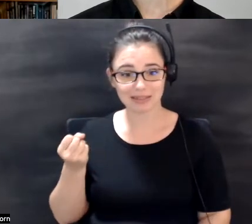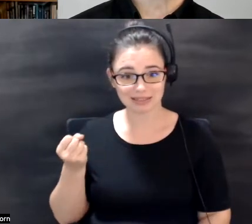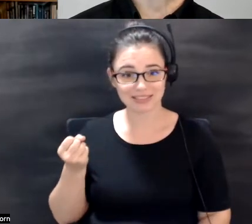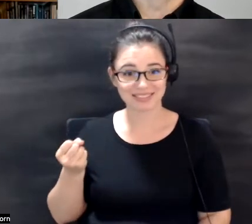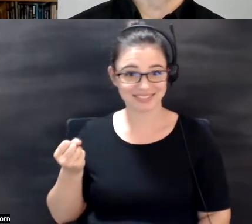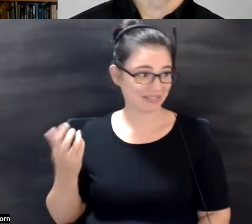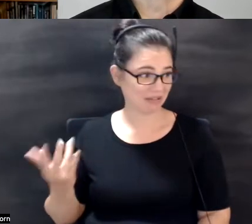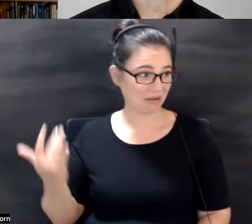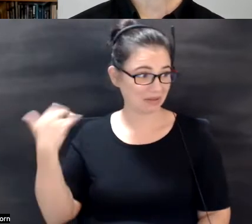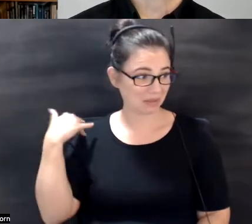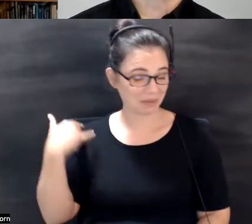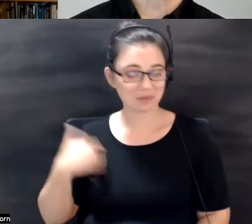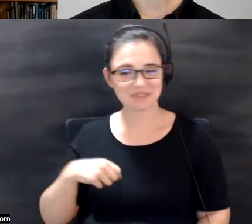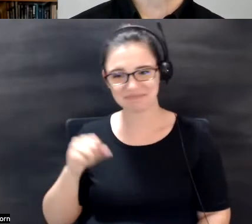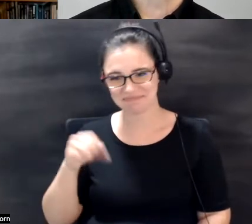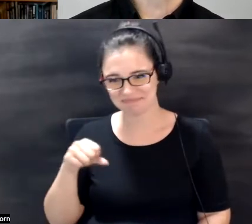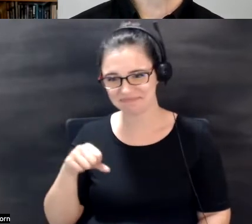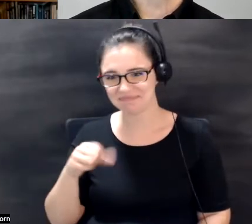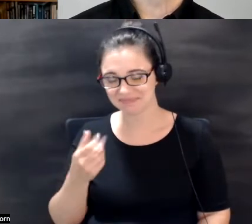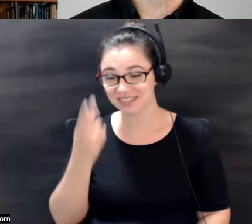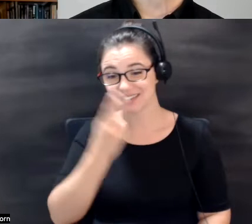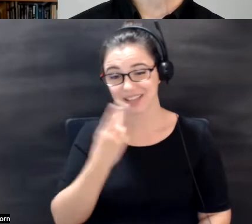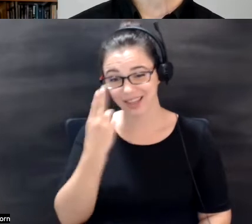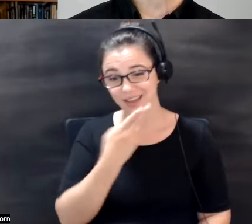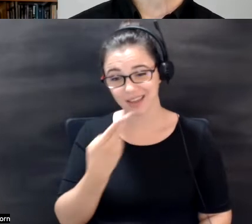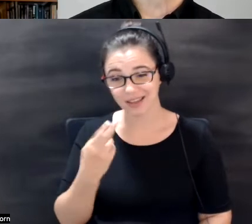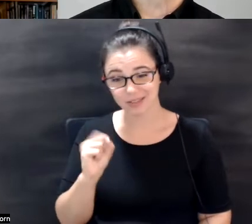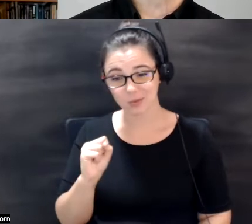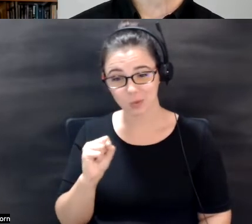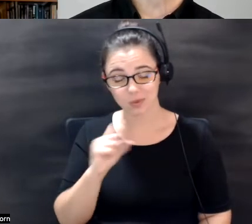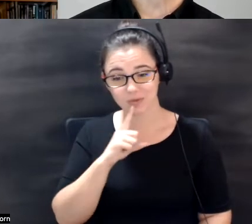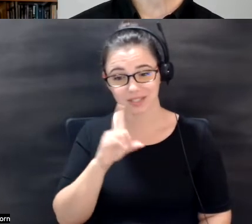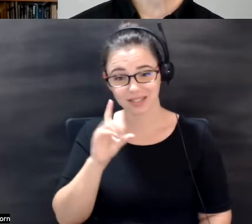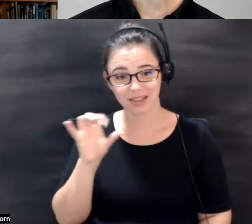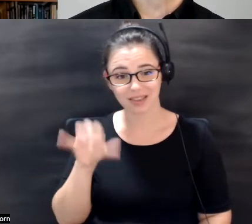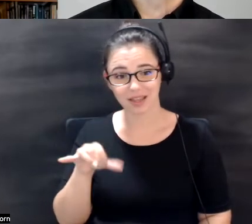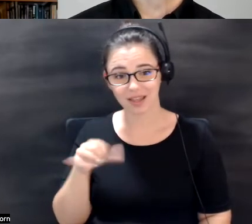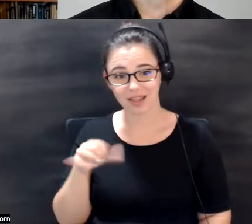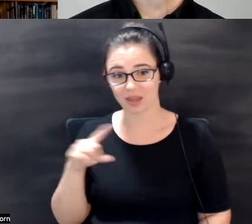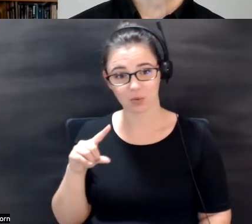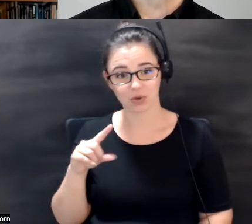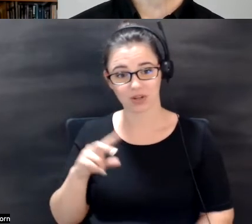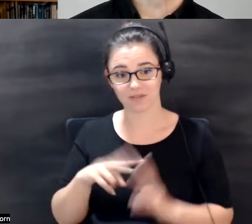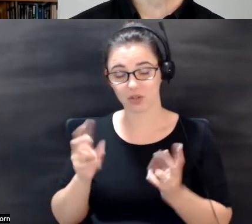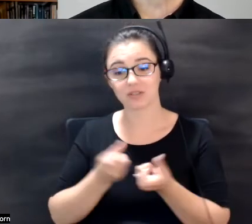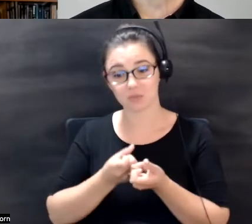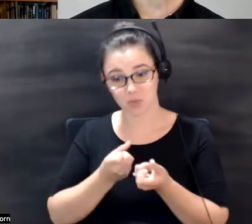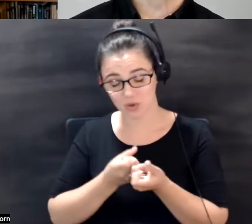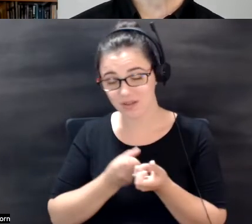Yeah. Been to a Catholic High School, so it was, it was, um, and they were, they were, they were very supportive, I was, I was blessed.